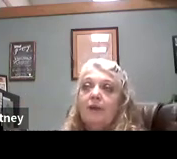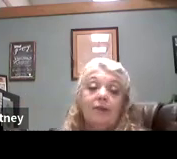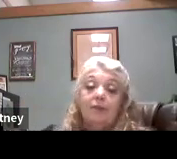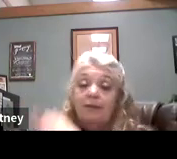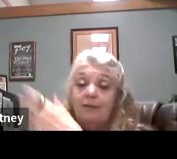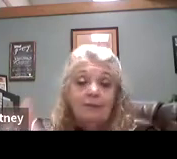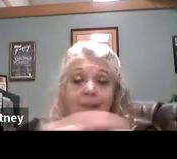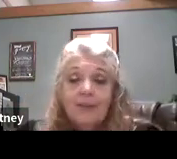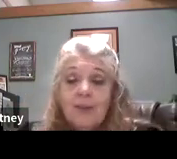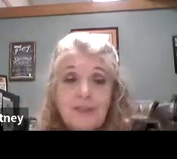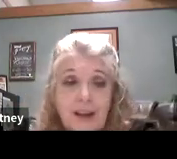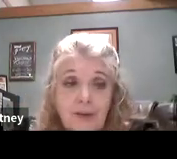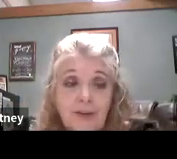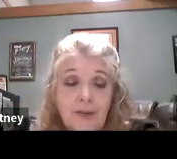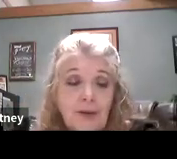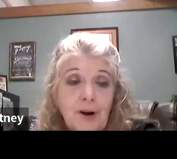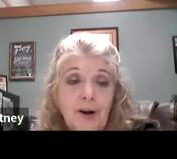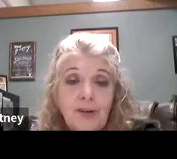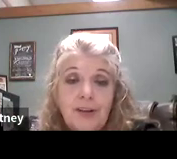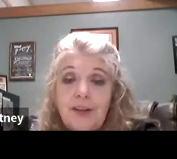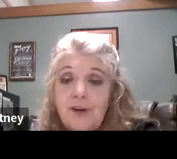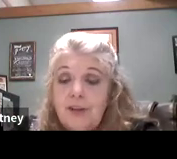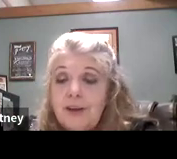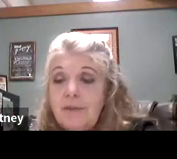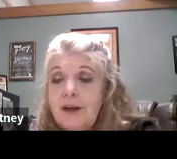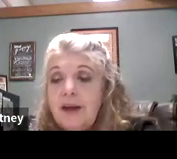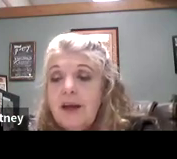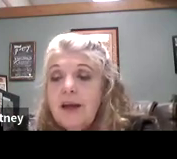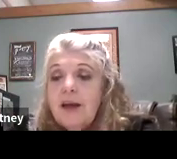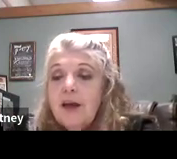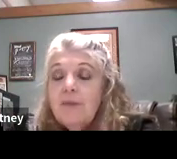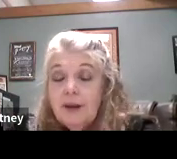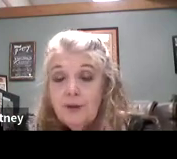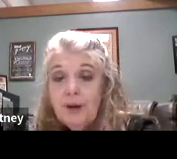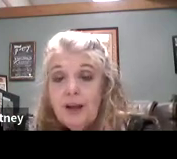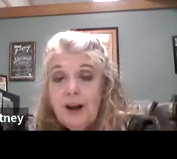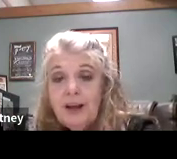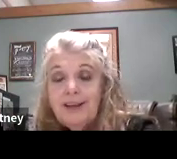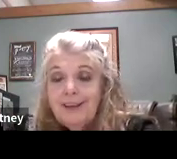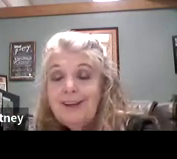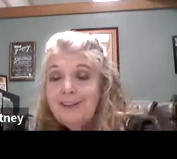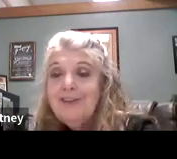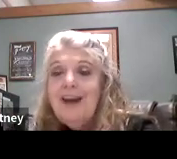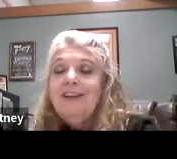So advocacy efforts.